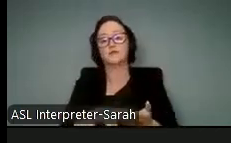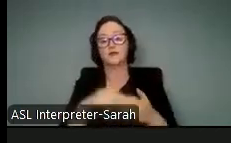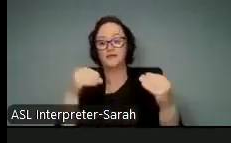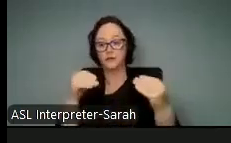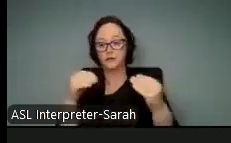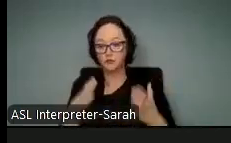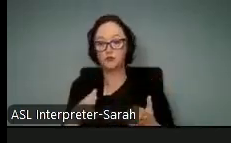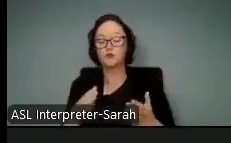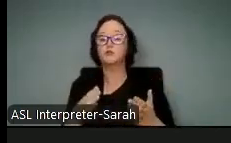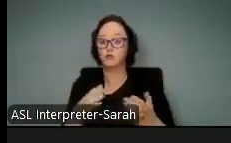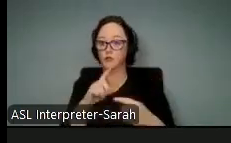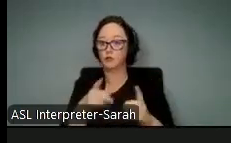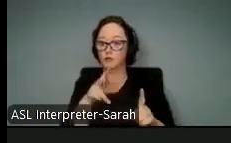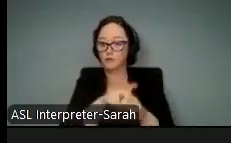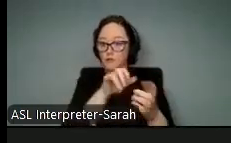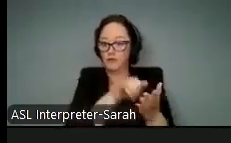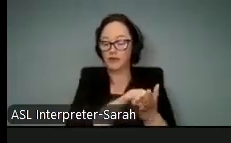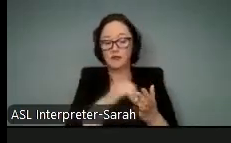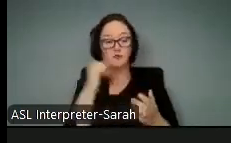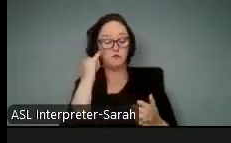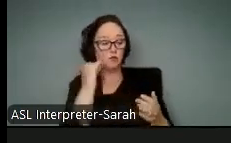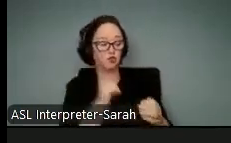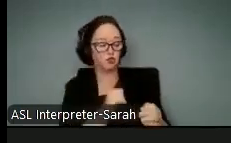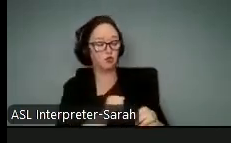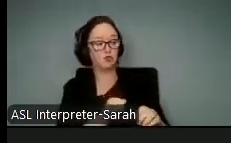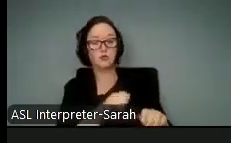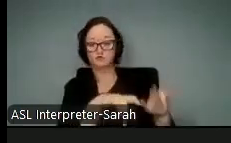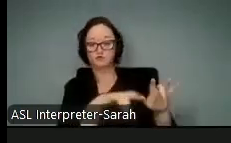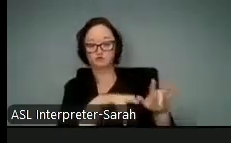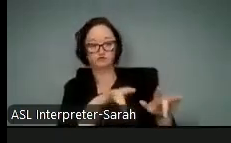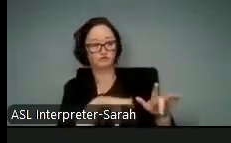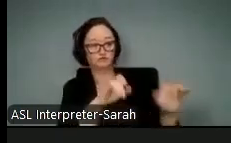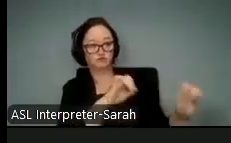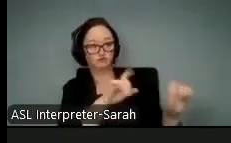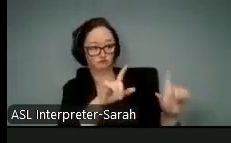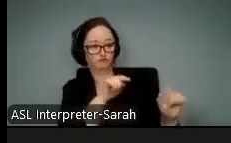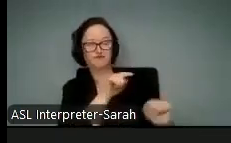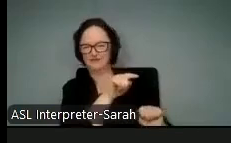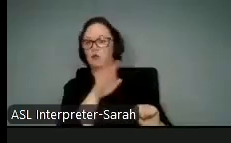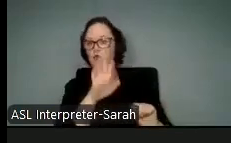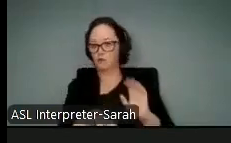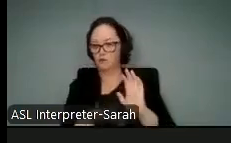if you look something up for documentation, you're actually going to be able to find guides on what you need. It doesn't...